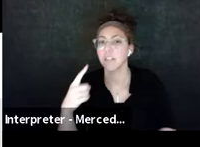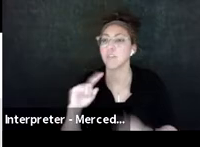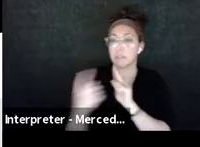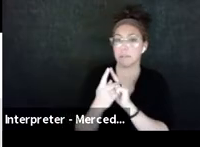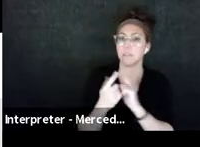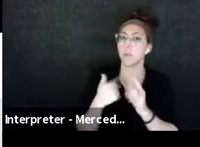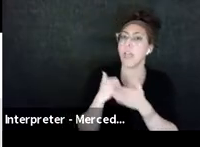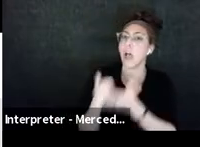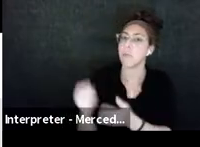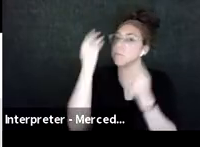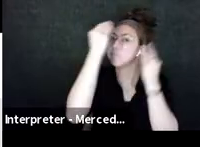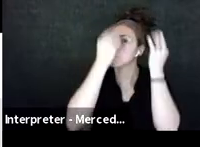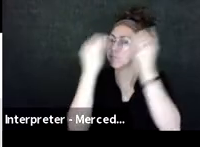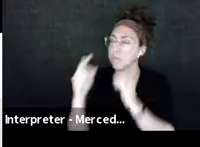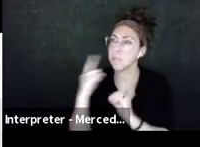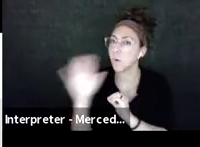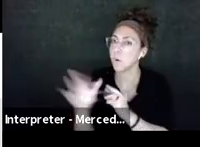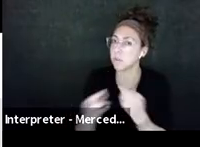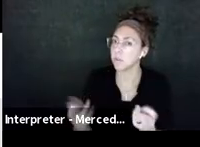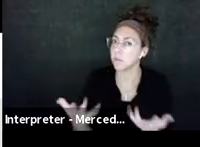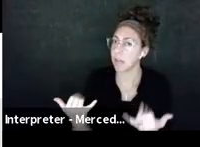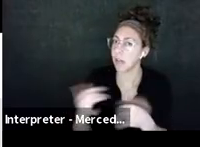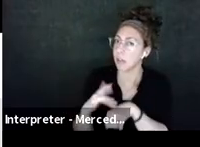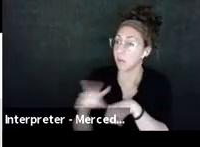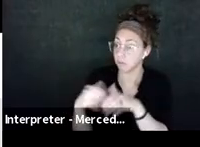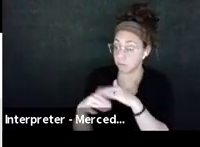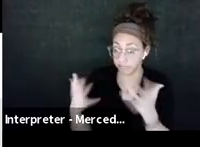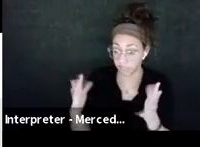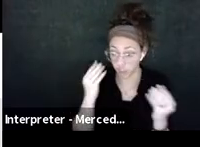maria.rodriguez: Have you access this resource. And if they don't, we kind of help them access those resources.